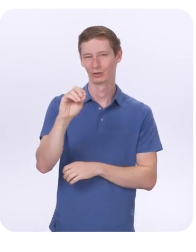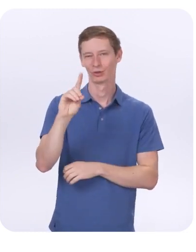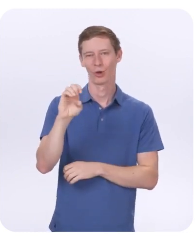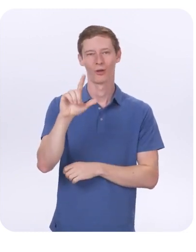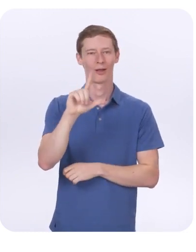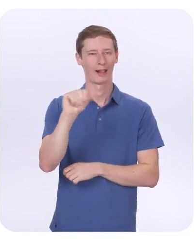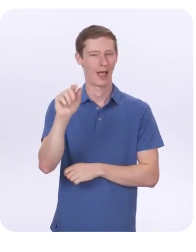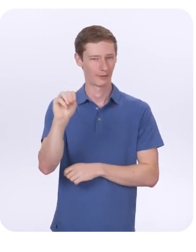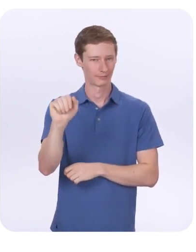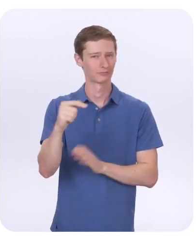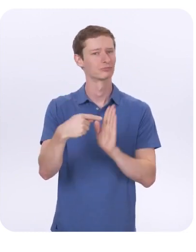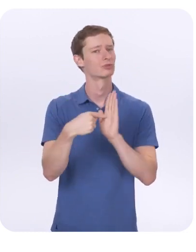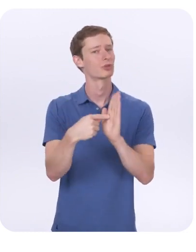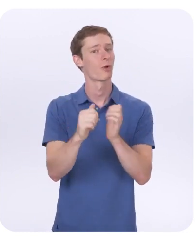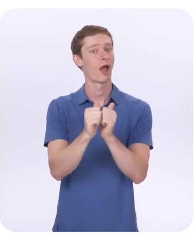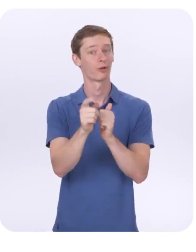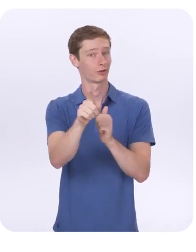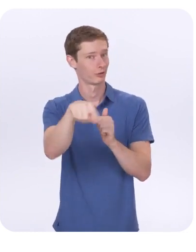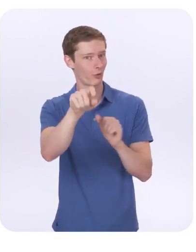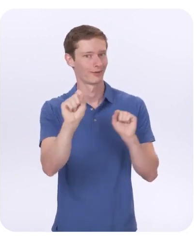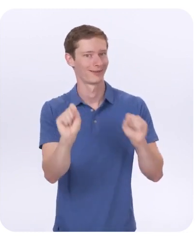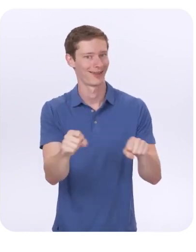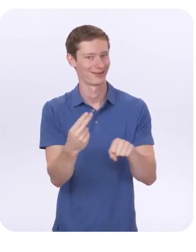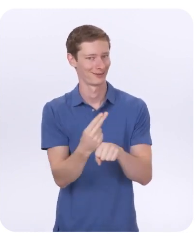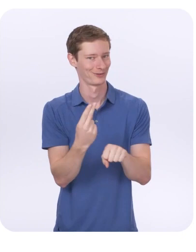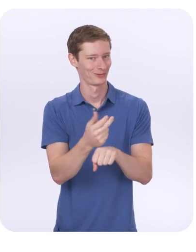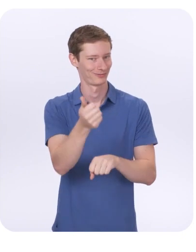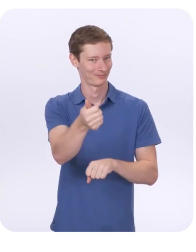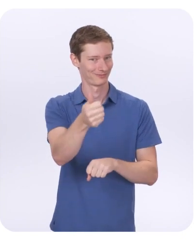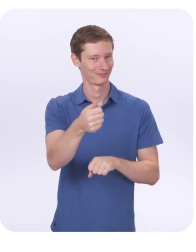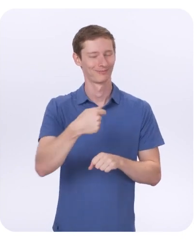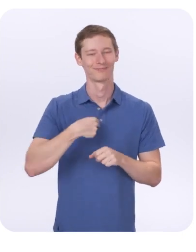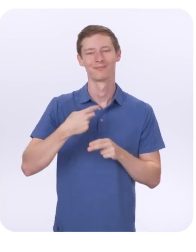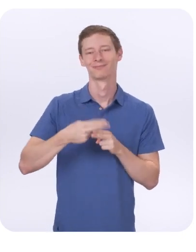a research scientist in our fundamental AI research organization.